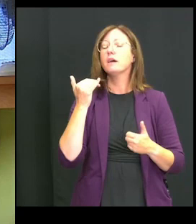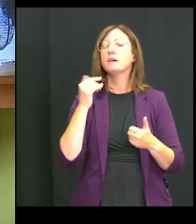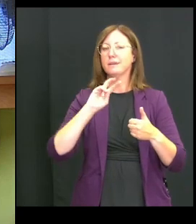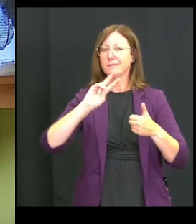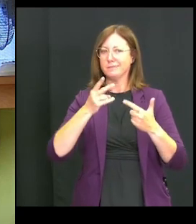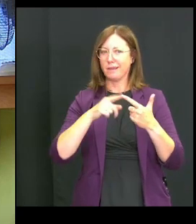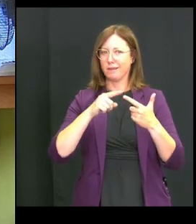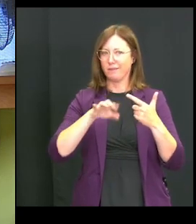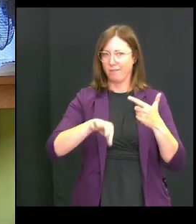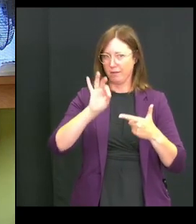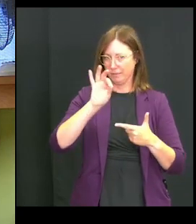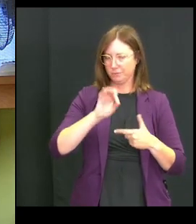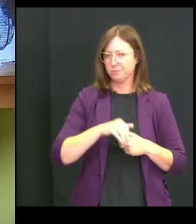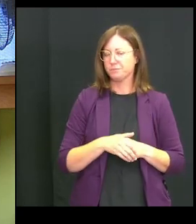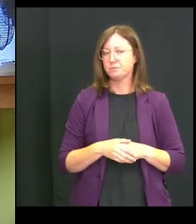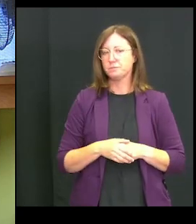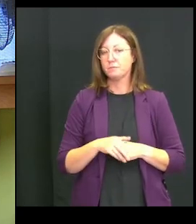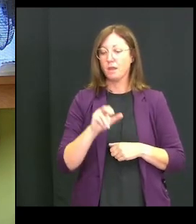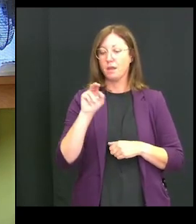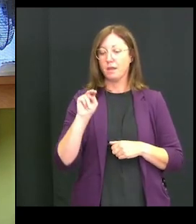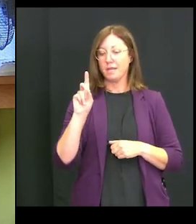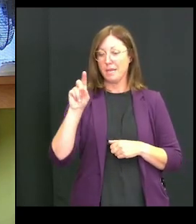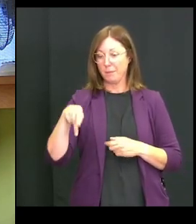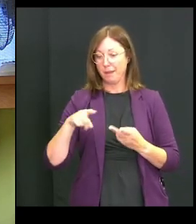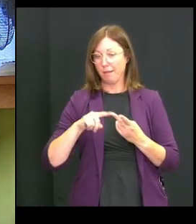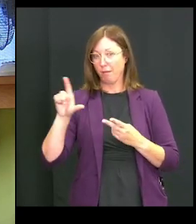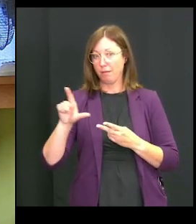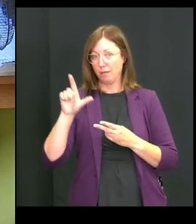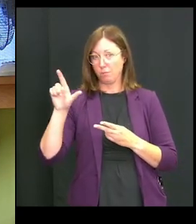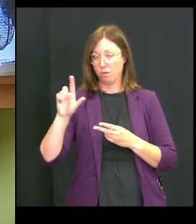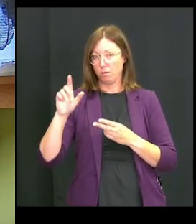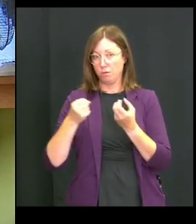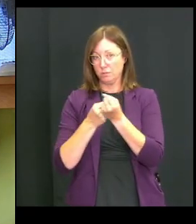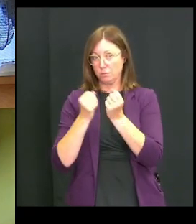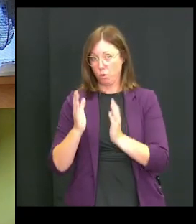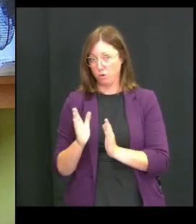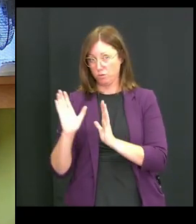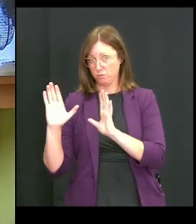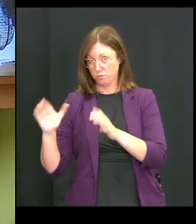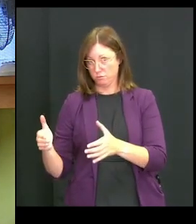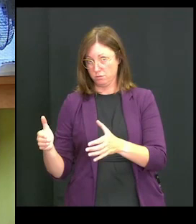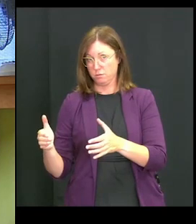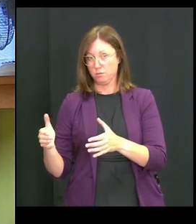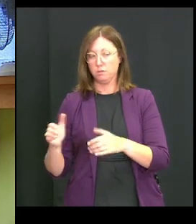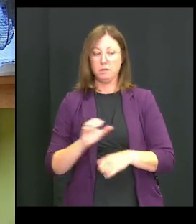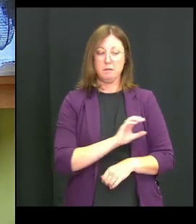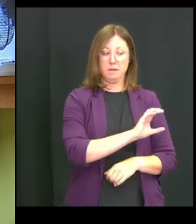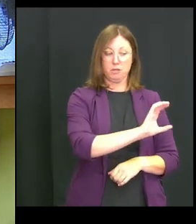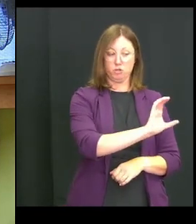It turns out that NDP and Liberal party supporters on the one hand, and Conservatives on the other,